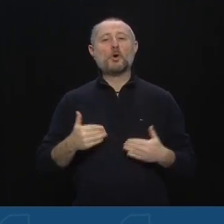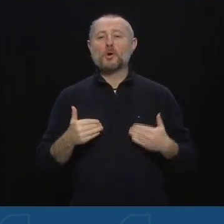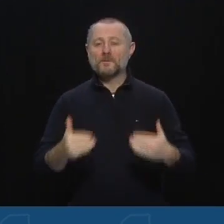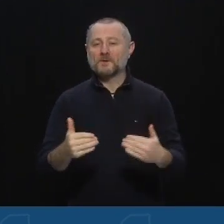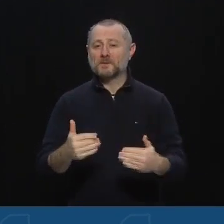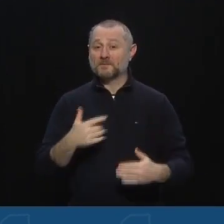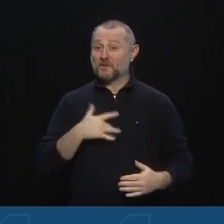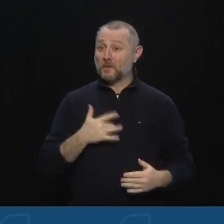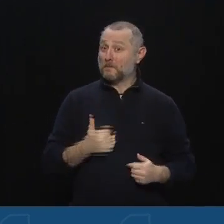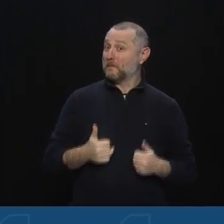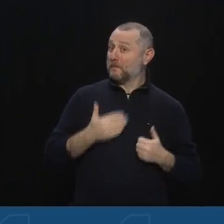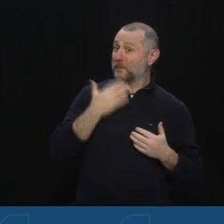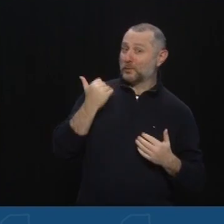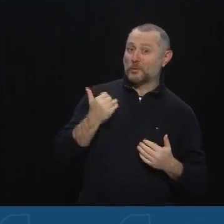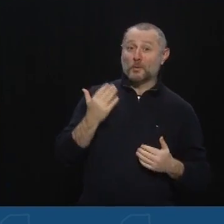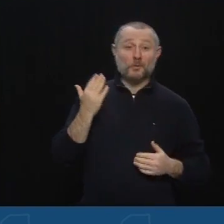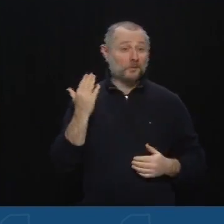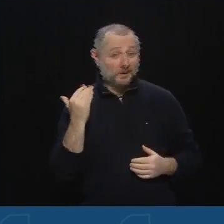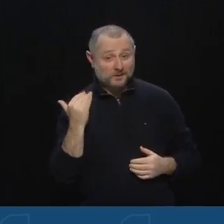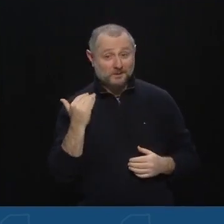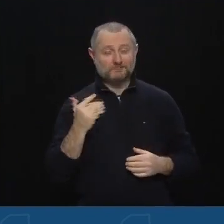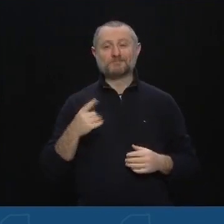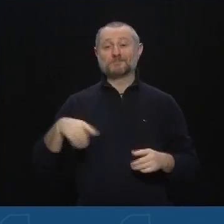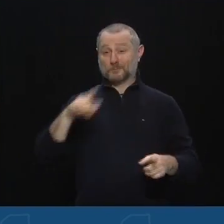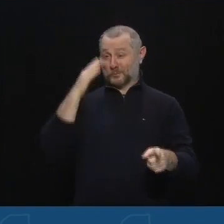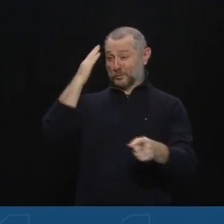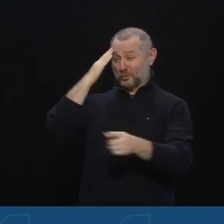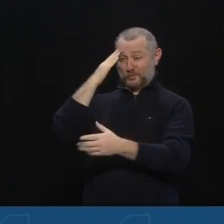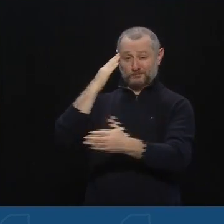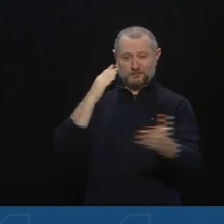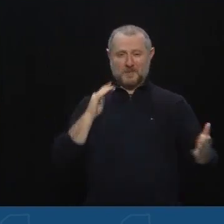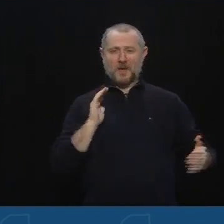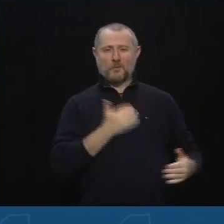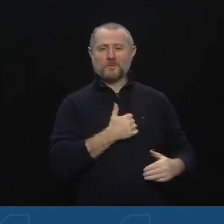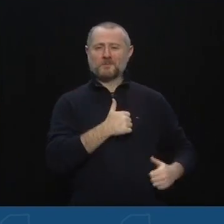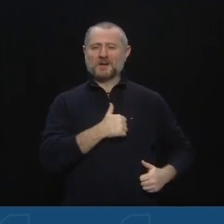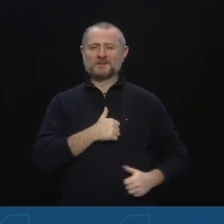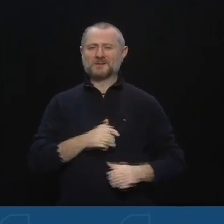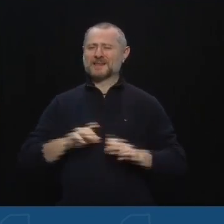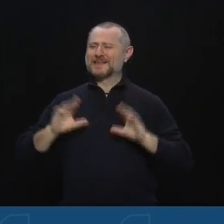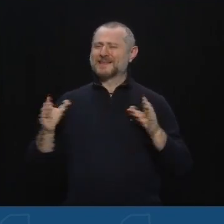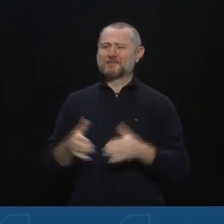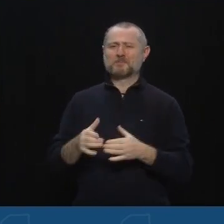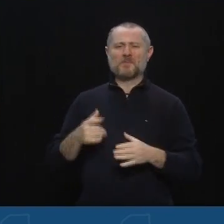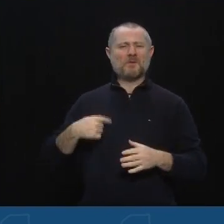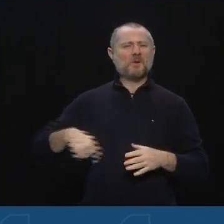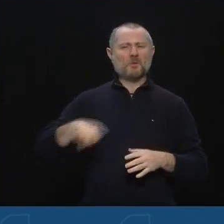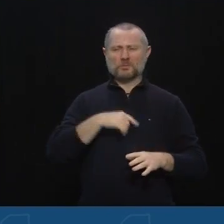WE'VE BLASTED THAT BLIZZARD OUT OF EXISTENCE AND WE'RE READY TO HANDLE ANYTHING THAT COMES OUR WAY NOW. AND I ALSO FEEL A LOT BETTER